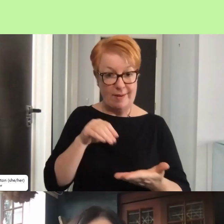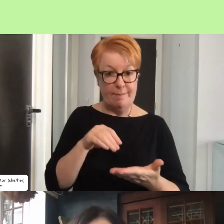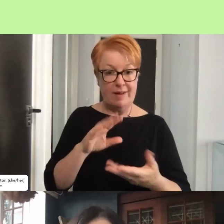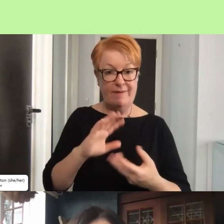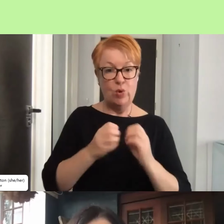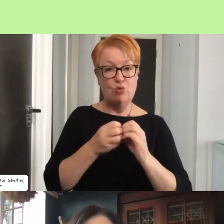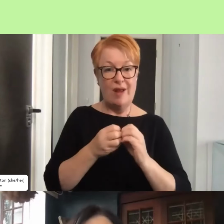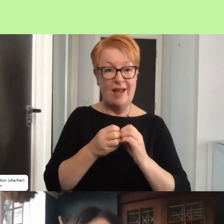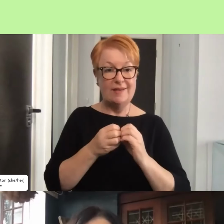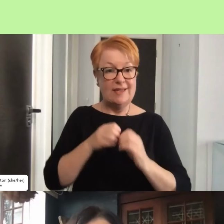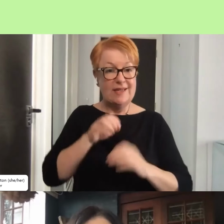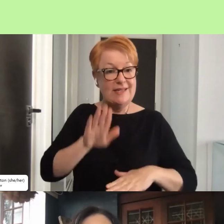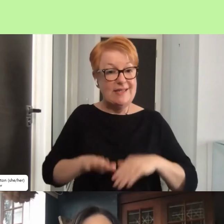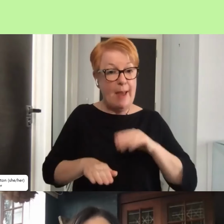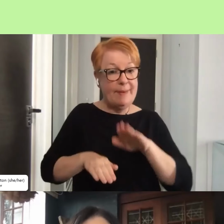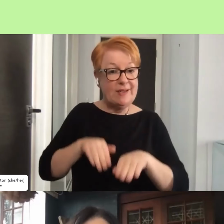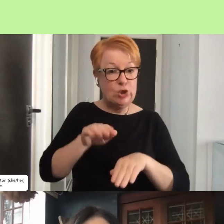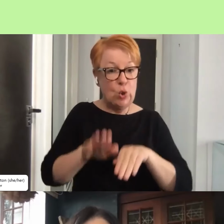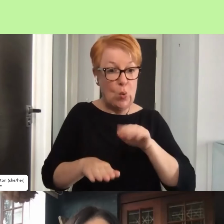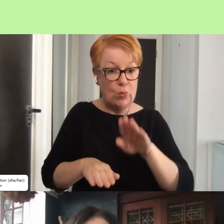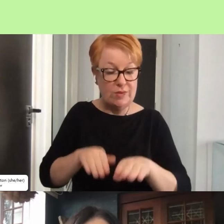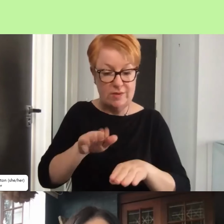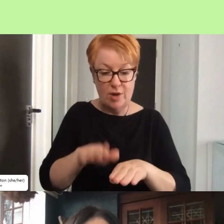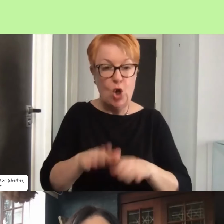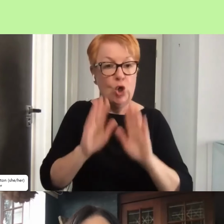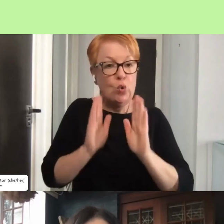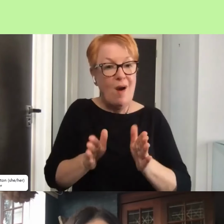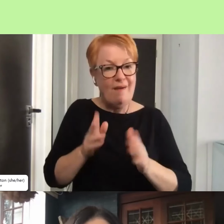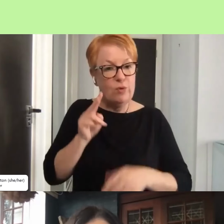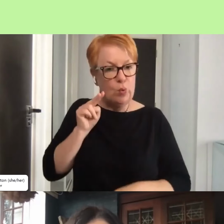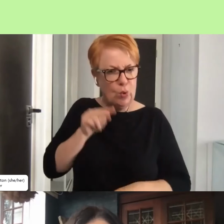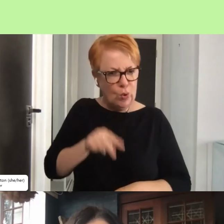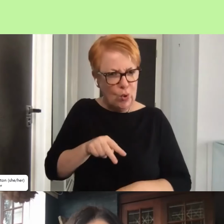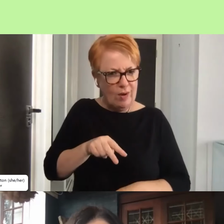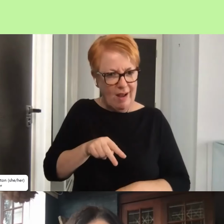steps and you get grounded and then she plays with a size of them so on.